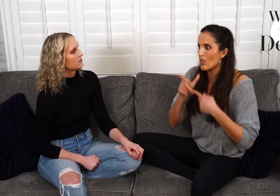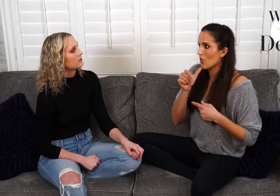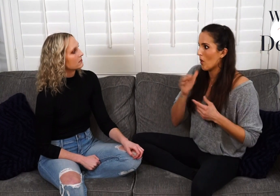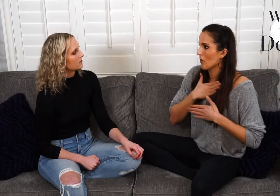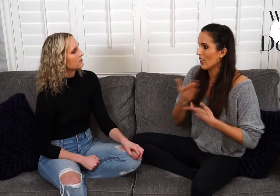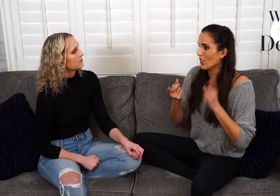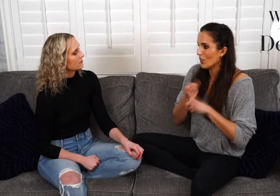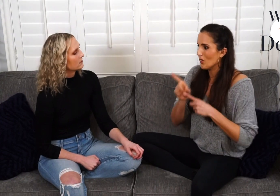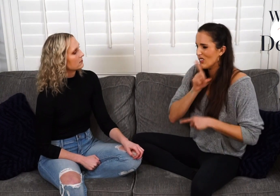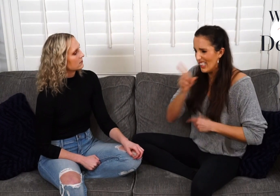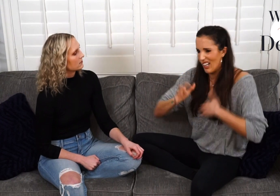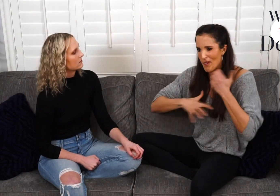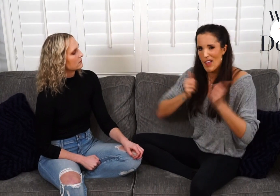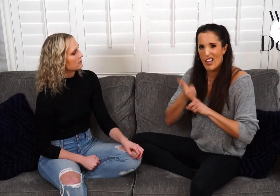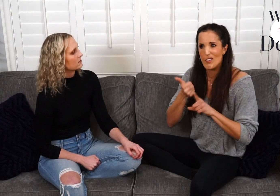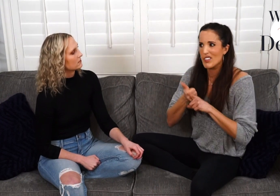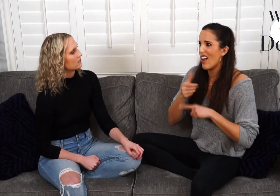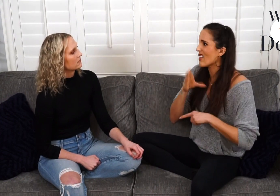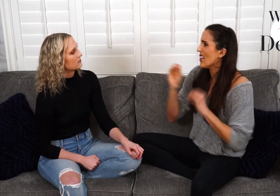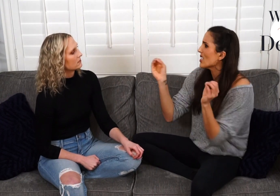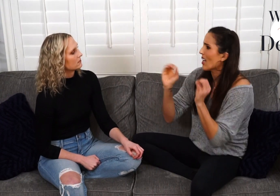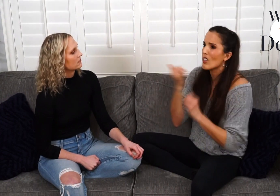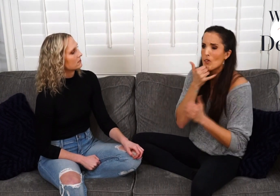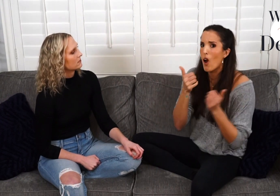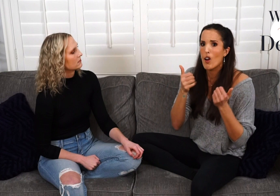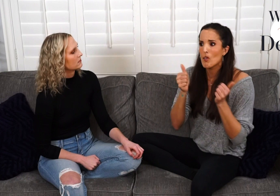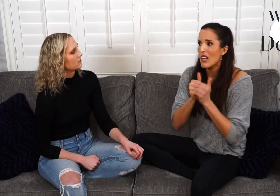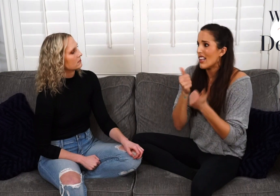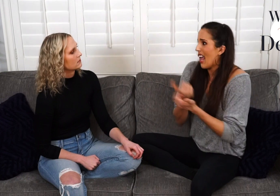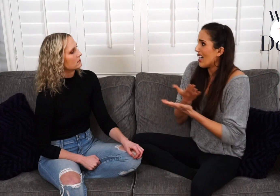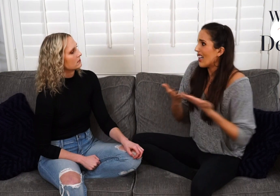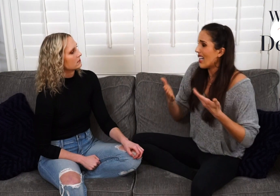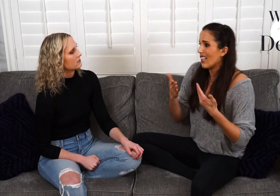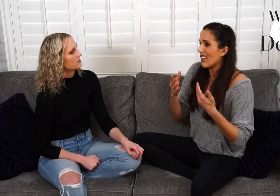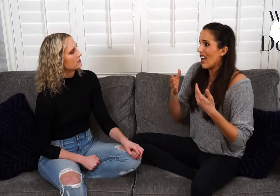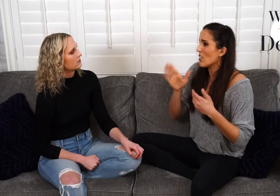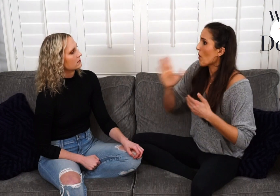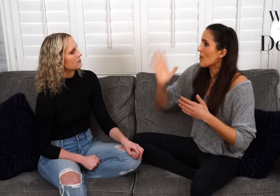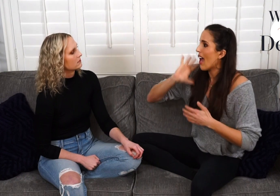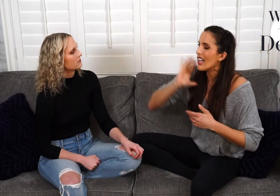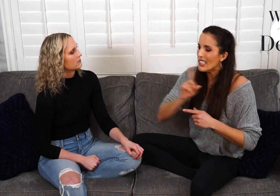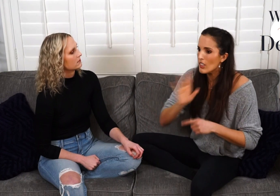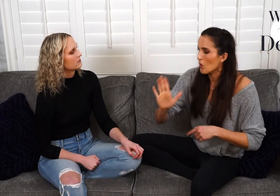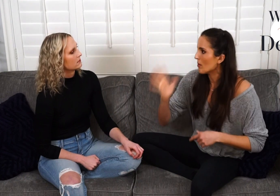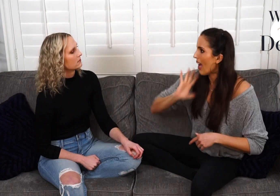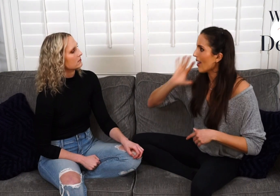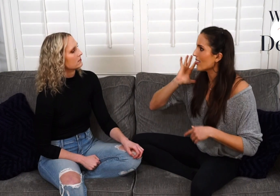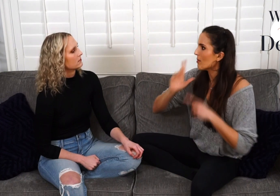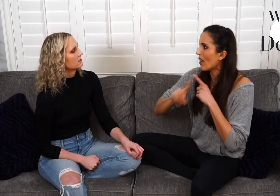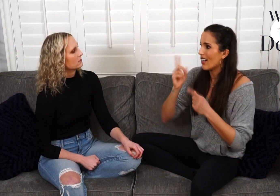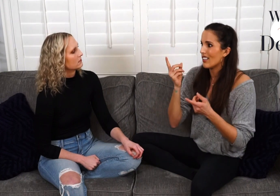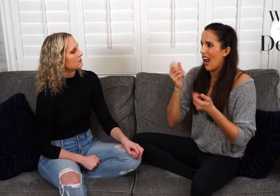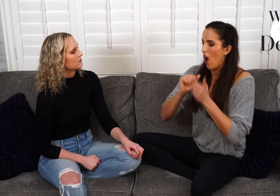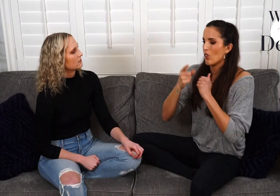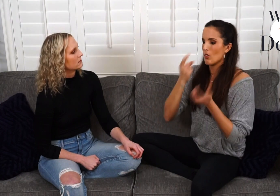who are willing to really dig deep and there's nothing wrong about your past. The past is the past.